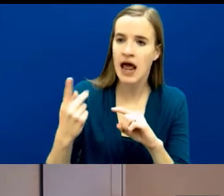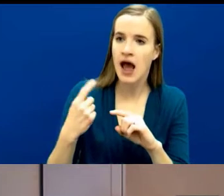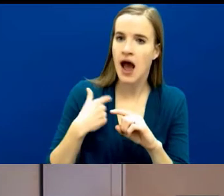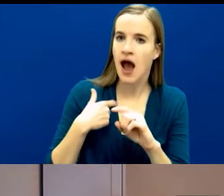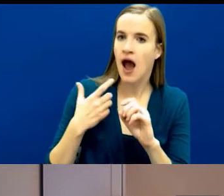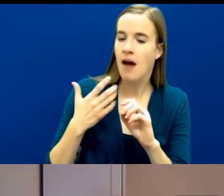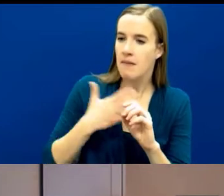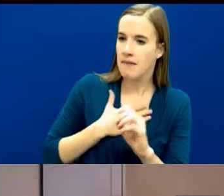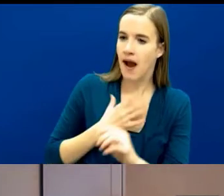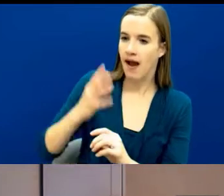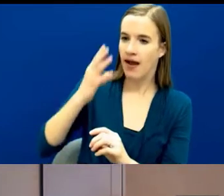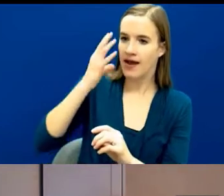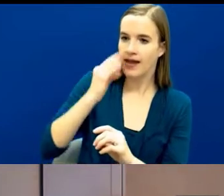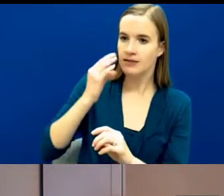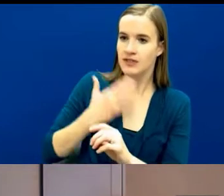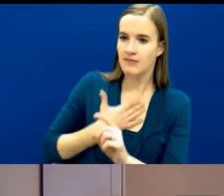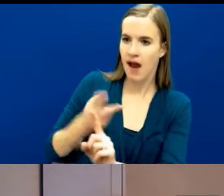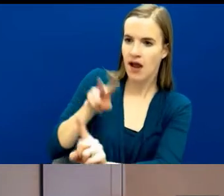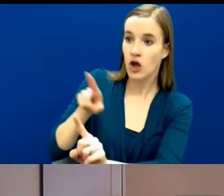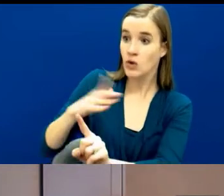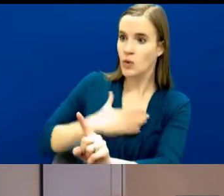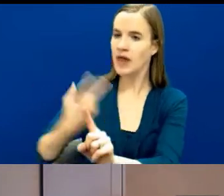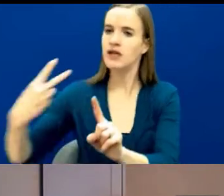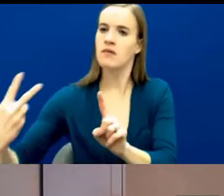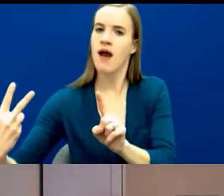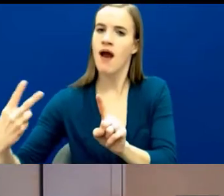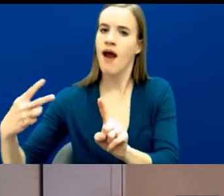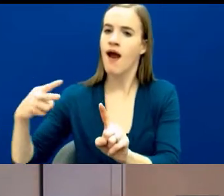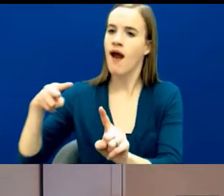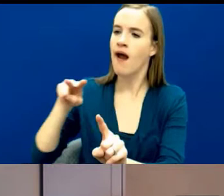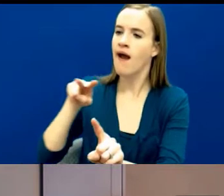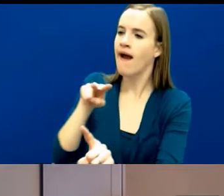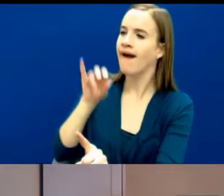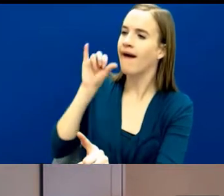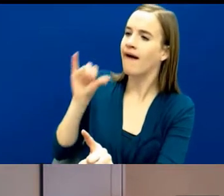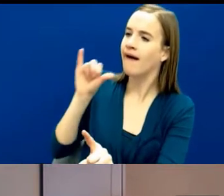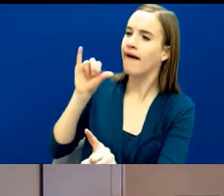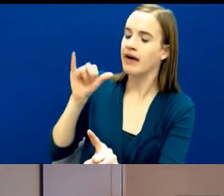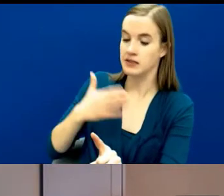experience, and we, you know, we felt those things together. And, and, you